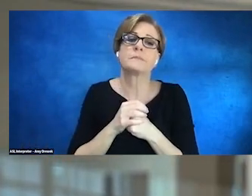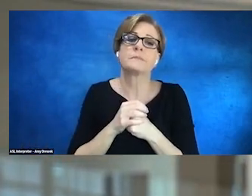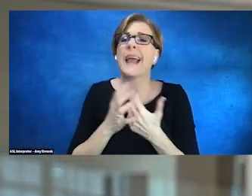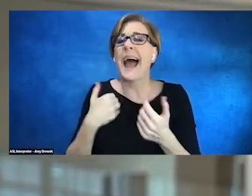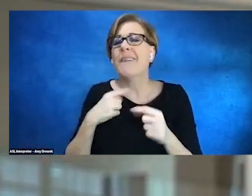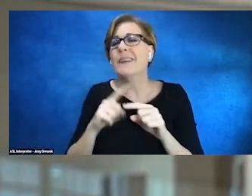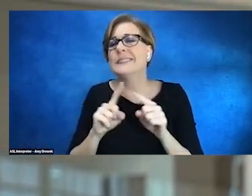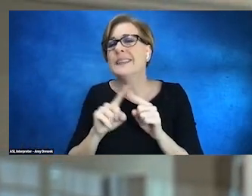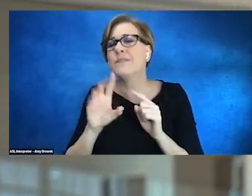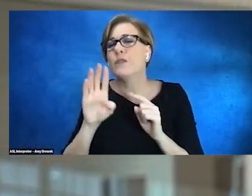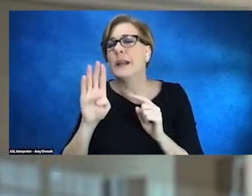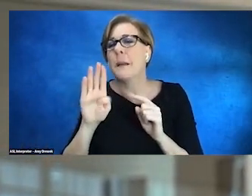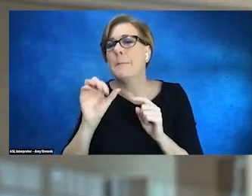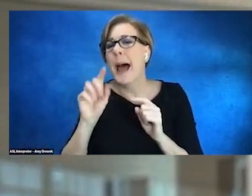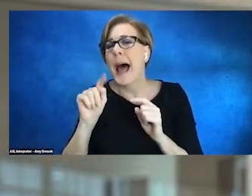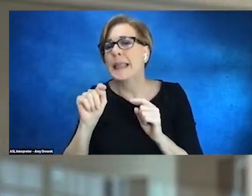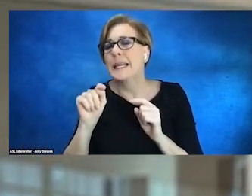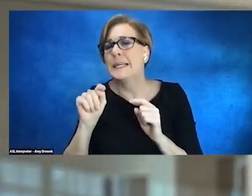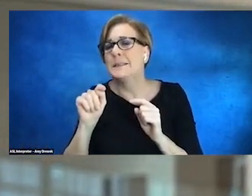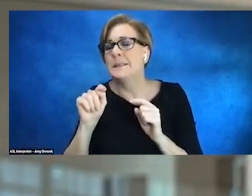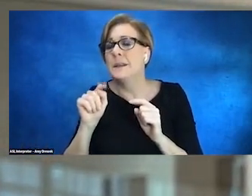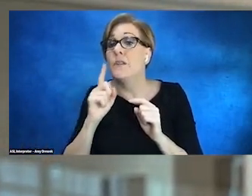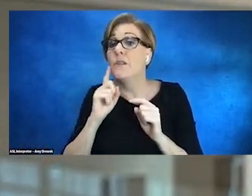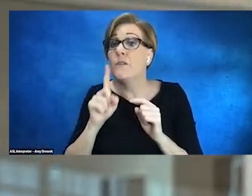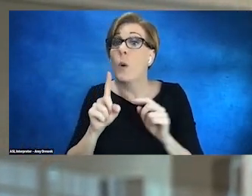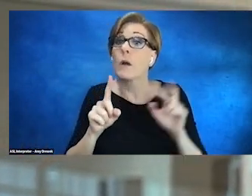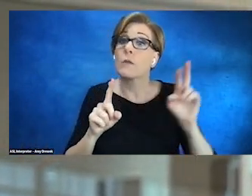so you'd have a different ballot style for a Republican, different ballot style for a Democrat,